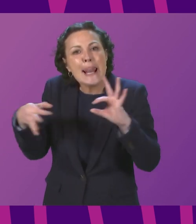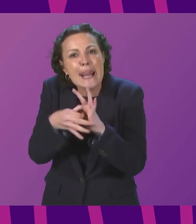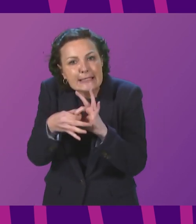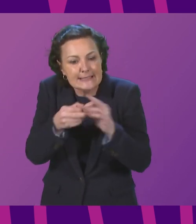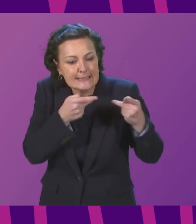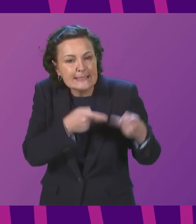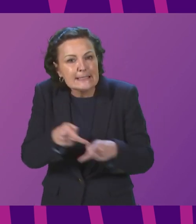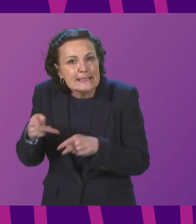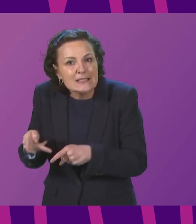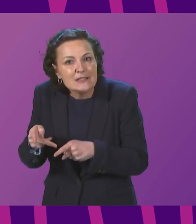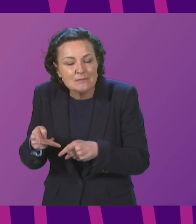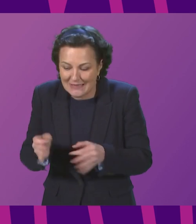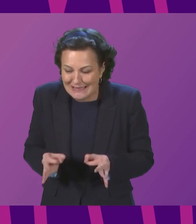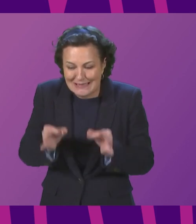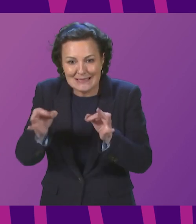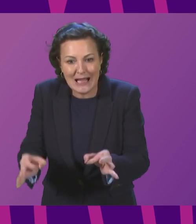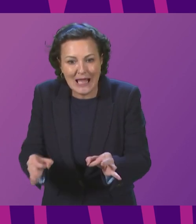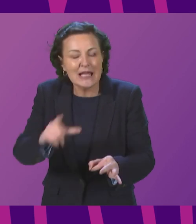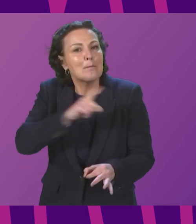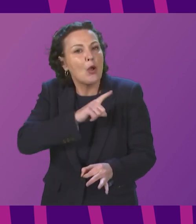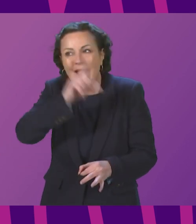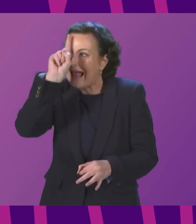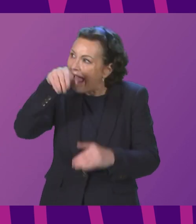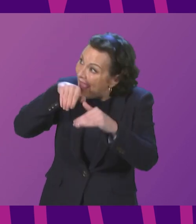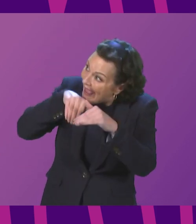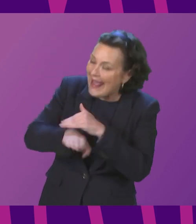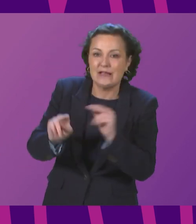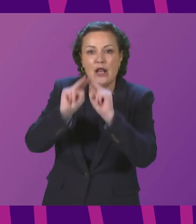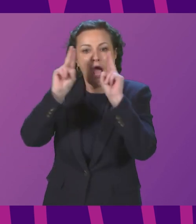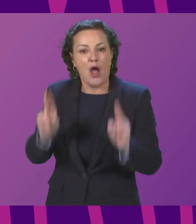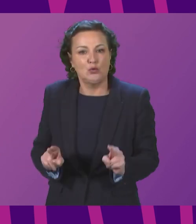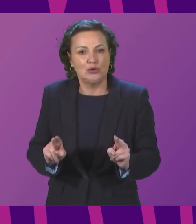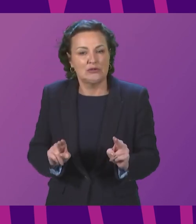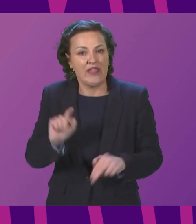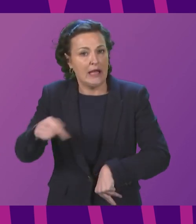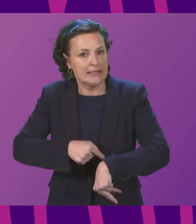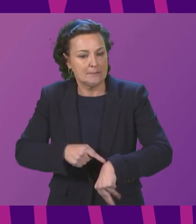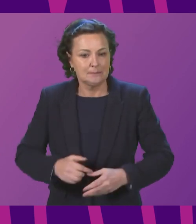due to people being unable to enter another home at this time?